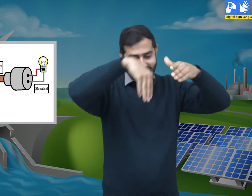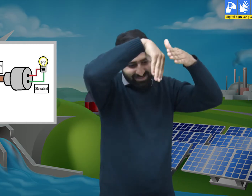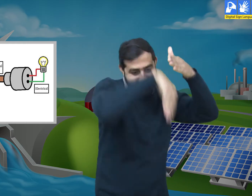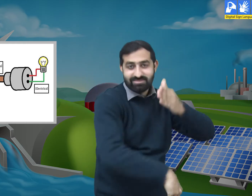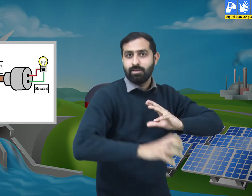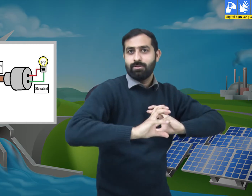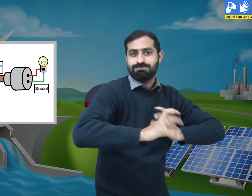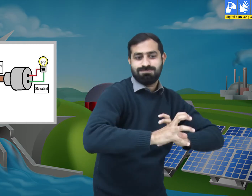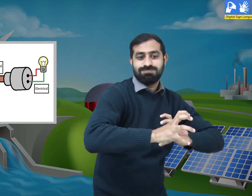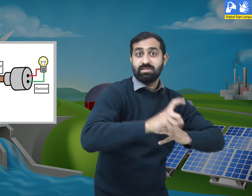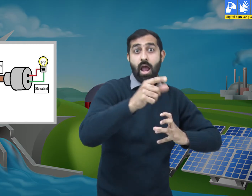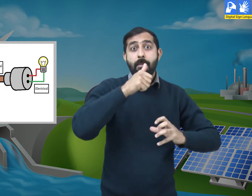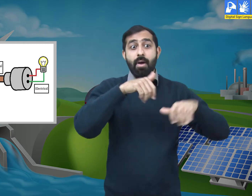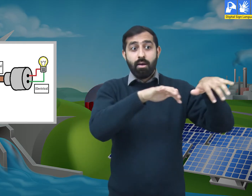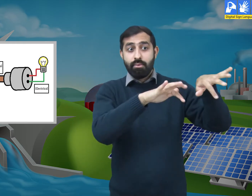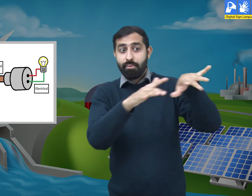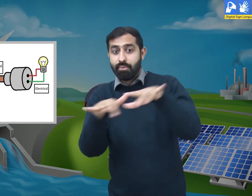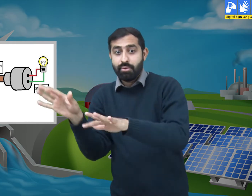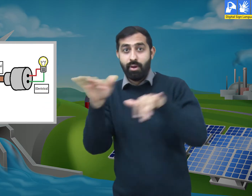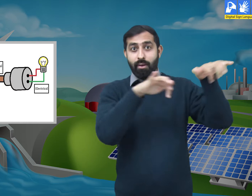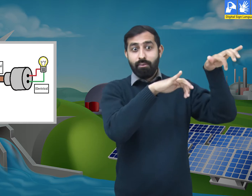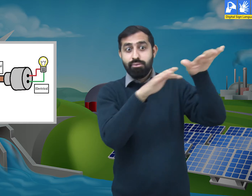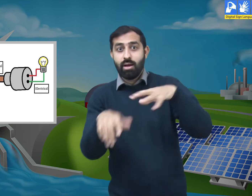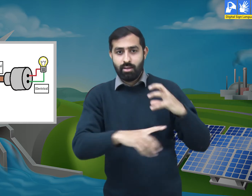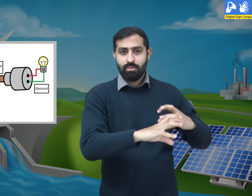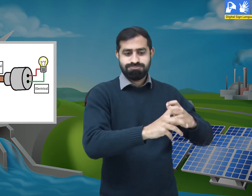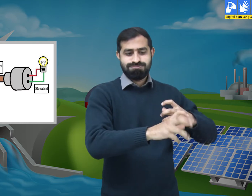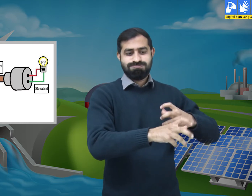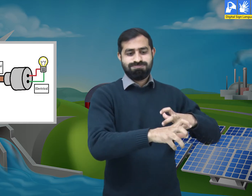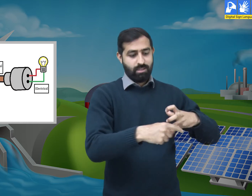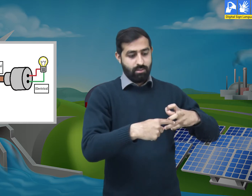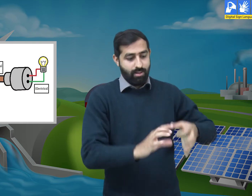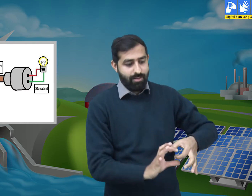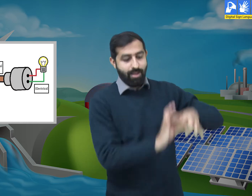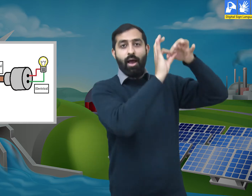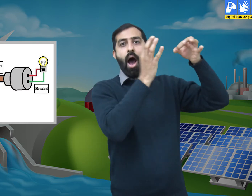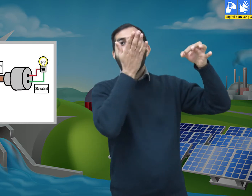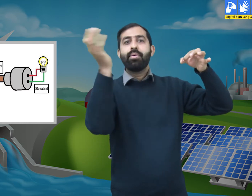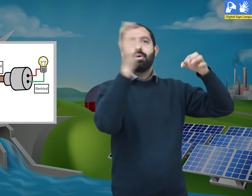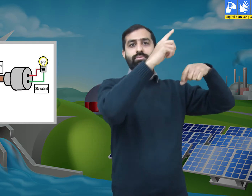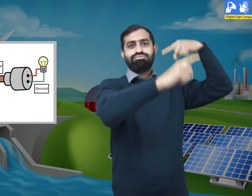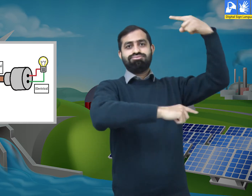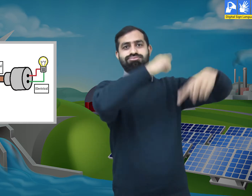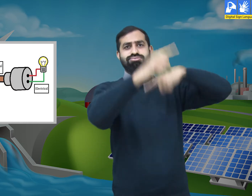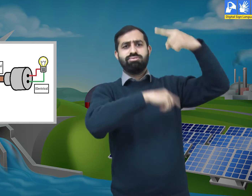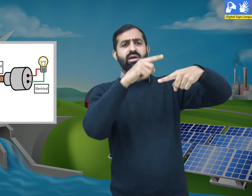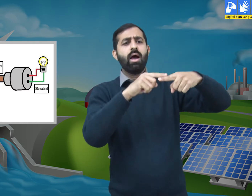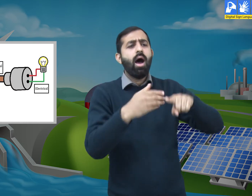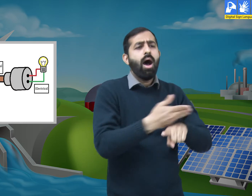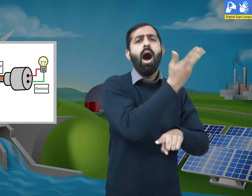Water released from the reservoir flows through a turbine, spinning it which in turn activates a